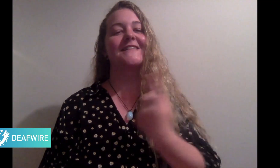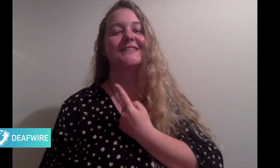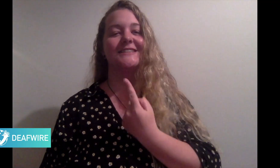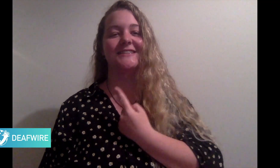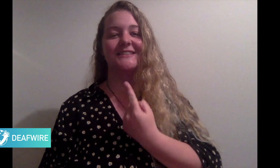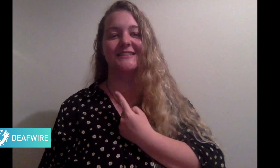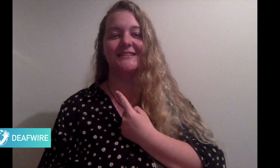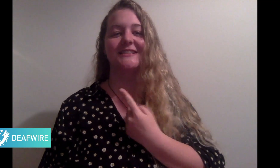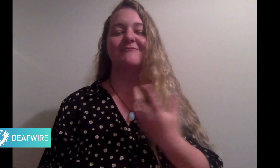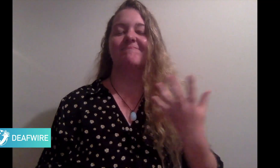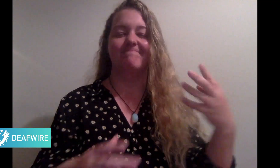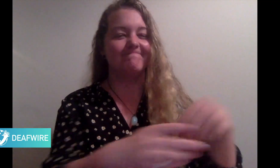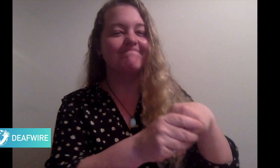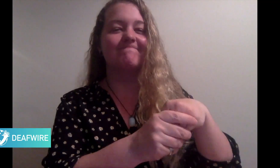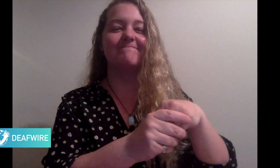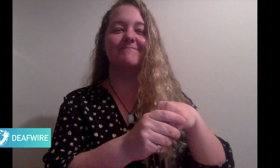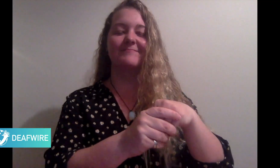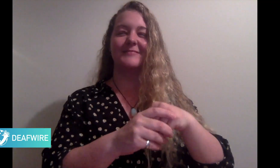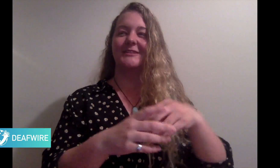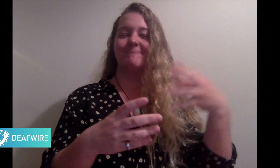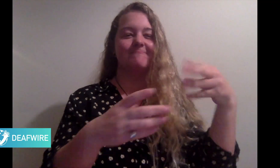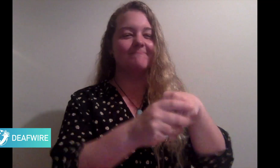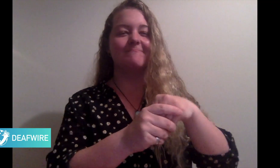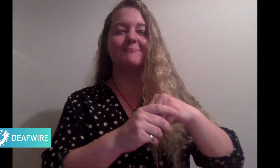being a part of the Deaf community.